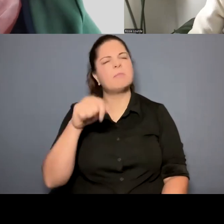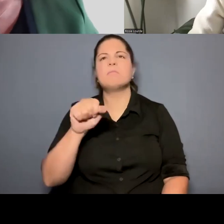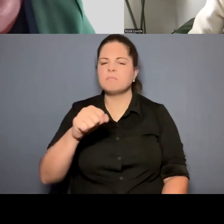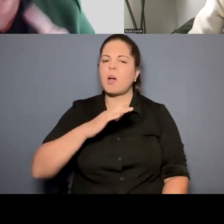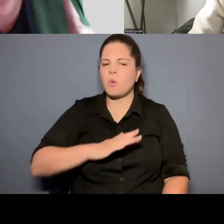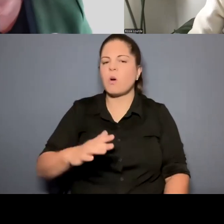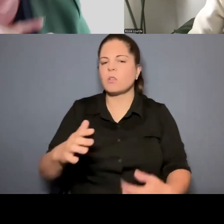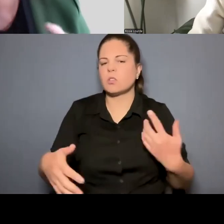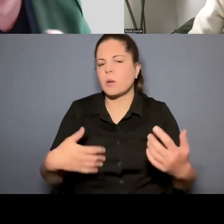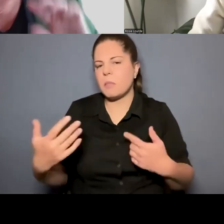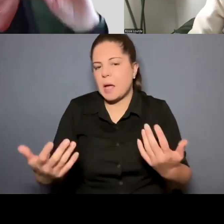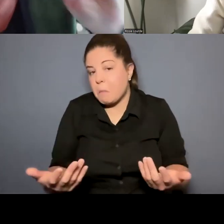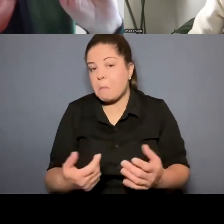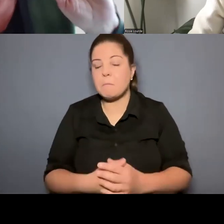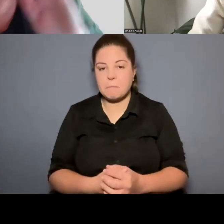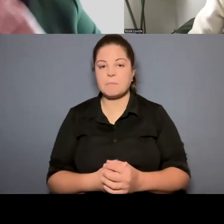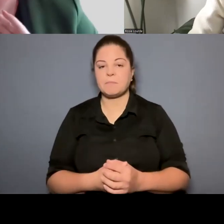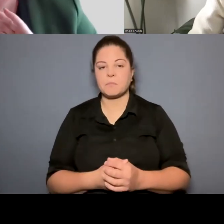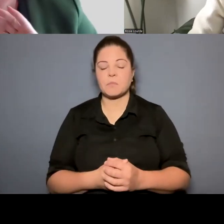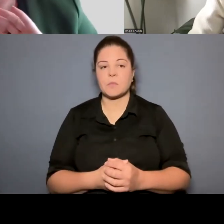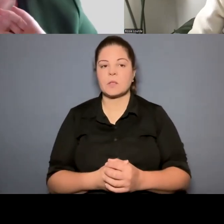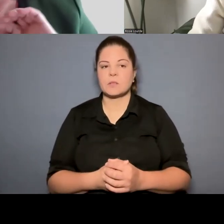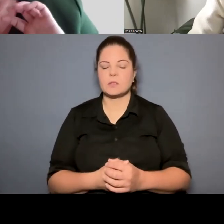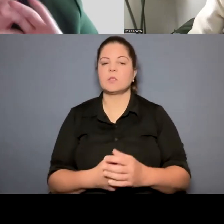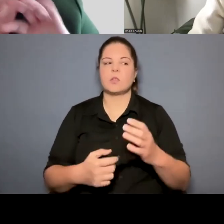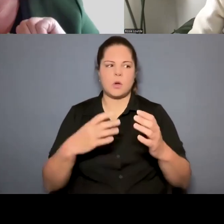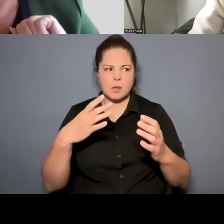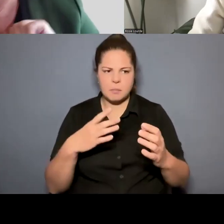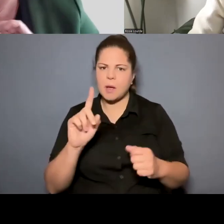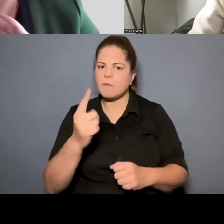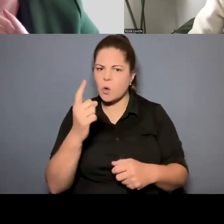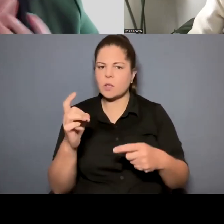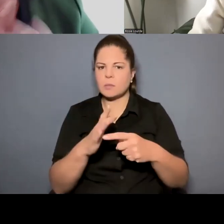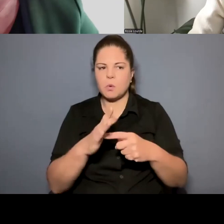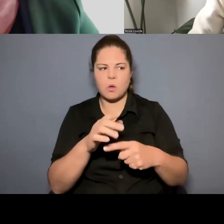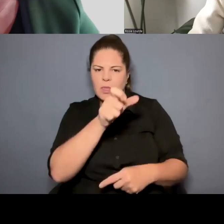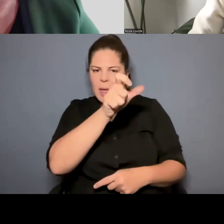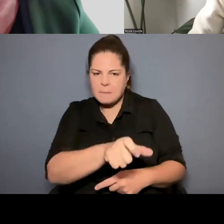So that's kind of the support first and then learn about your options and absolutely there